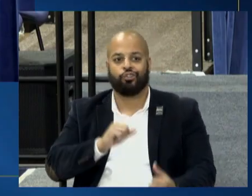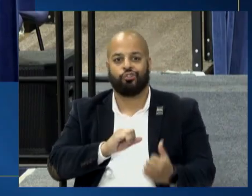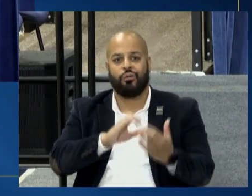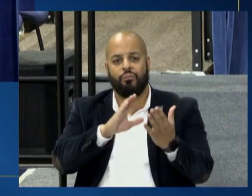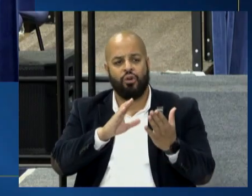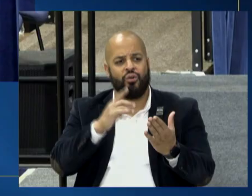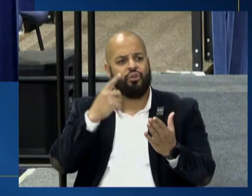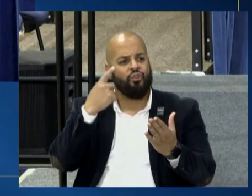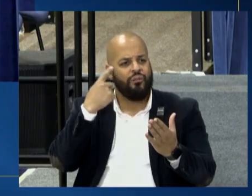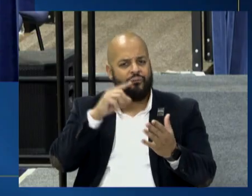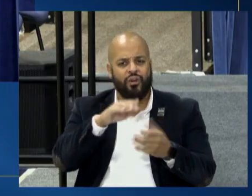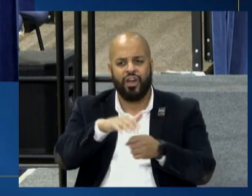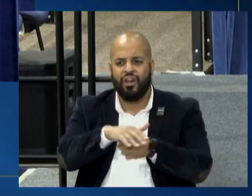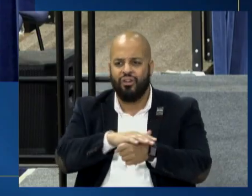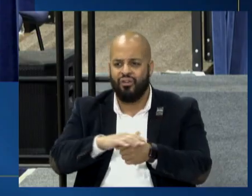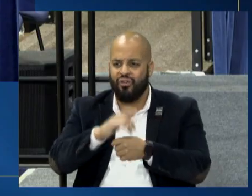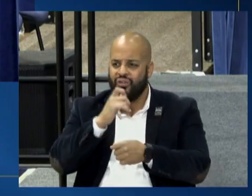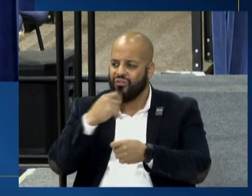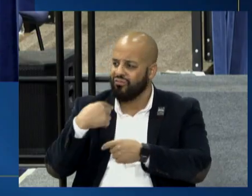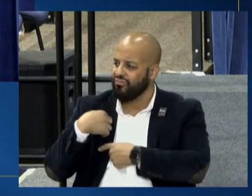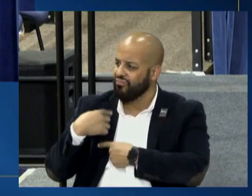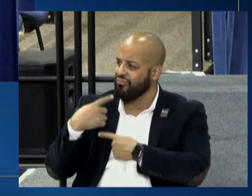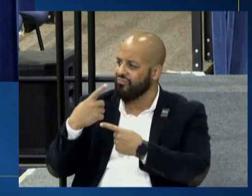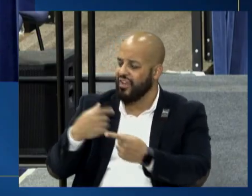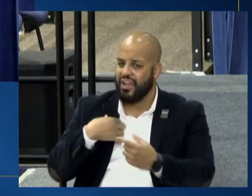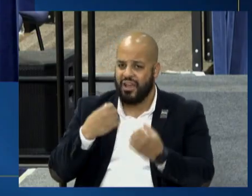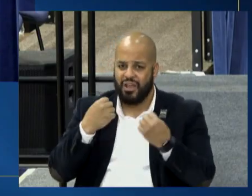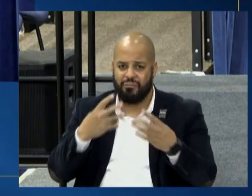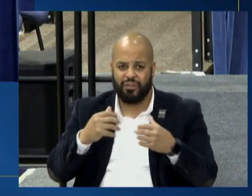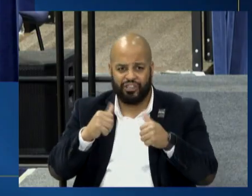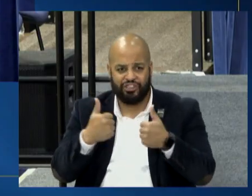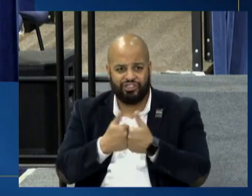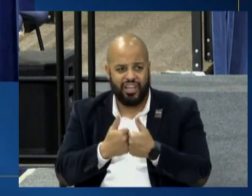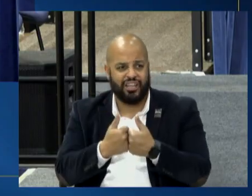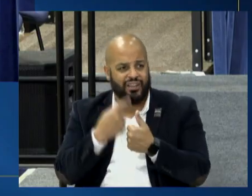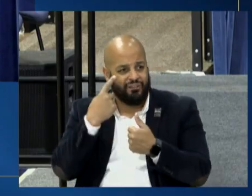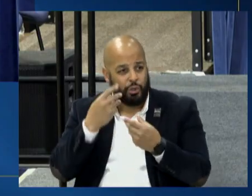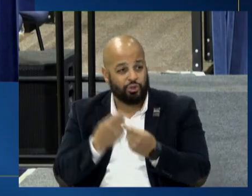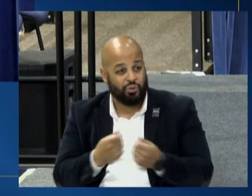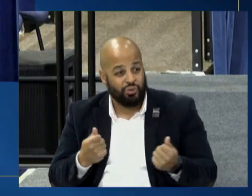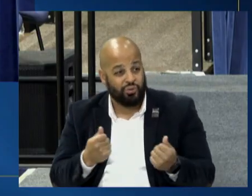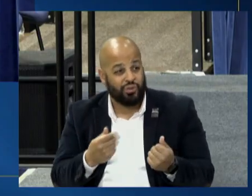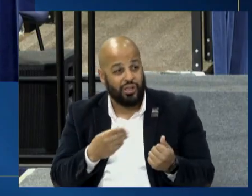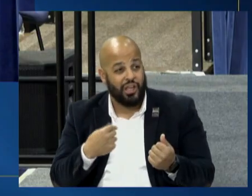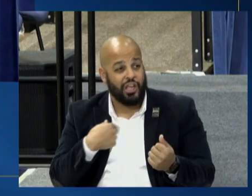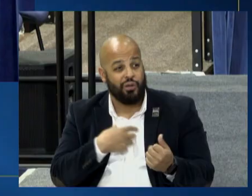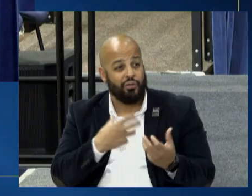have had longstanding challenges to developing solutions. And one of those is certainly cancer.